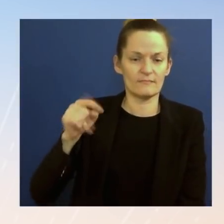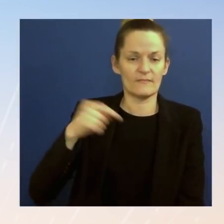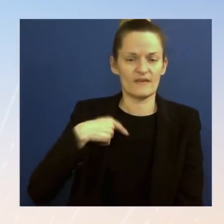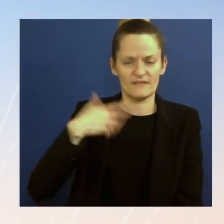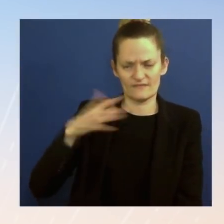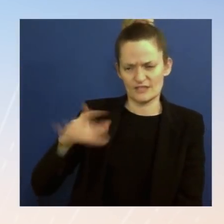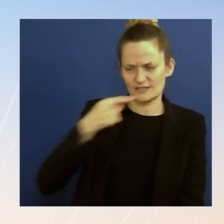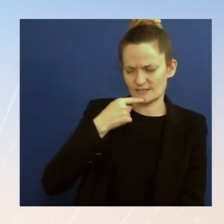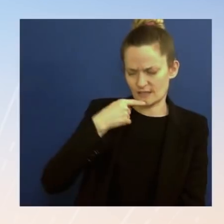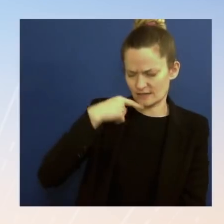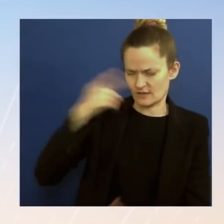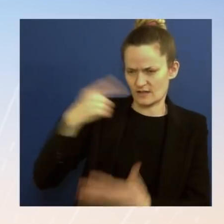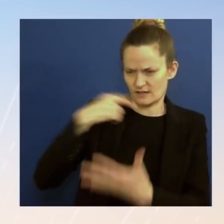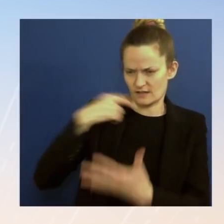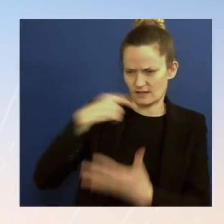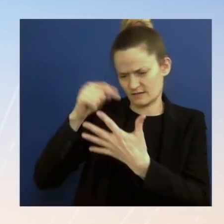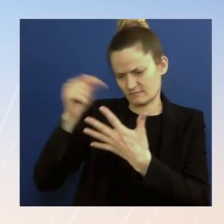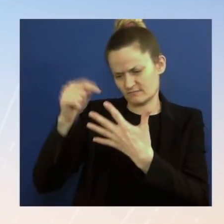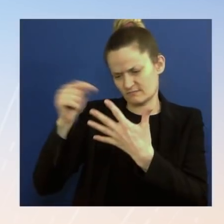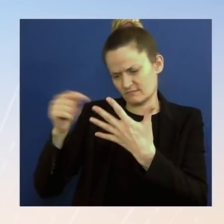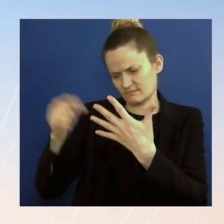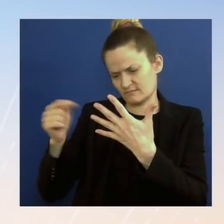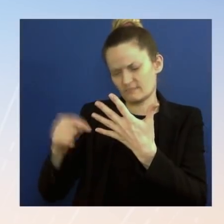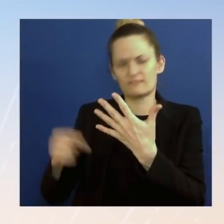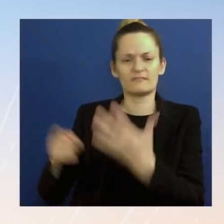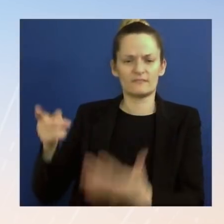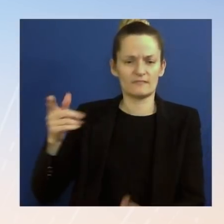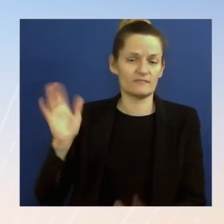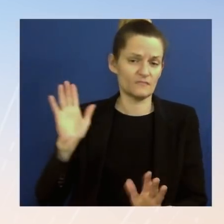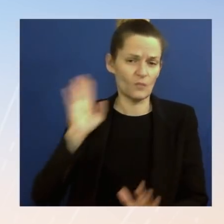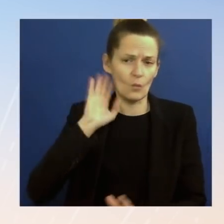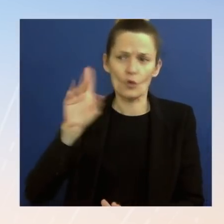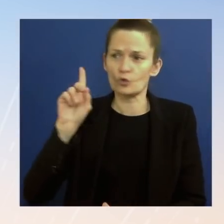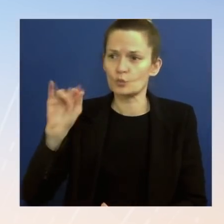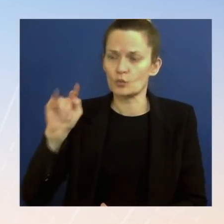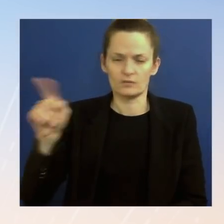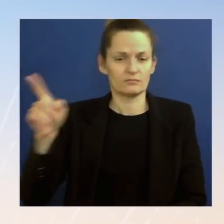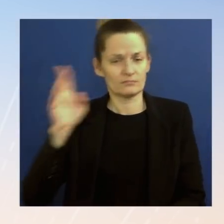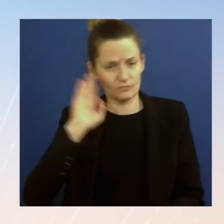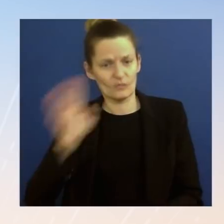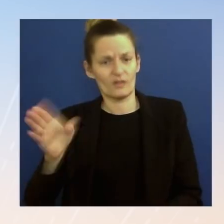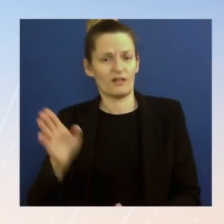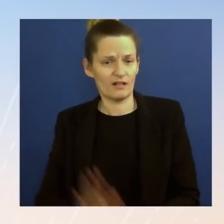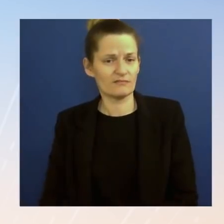were in the world about what those would look like. I don't think it's -- I don't think I can look in a rearview mirror,